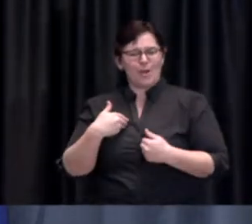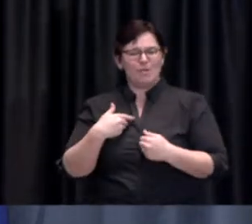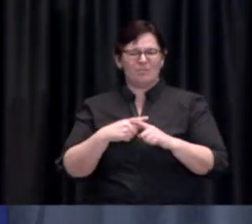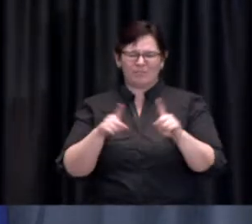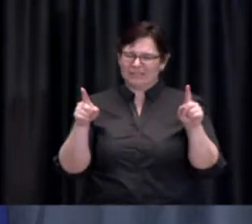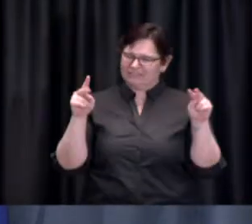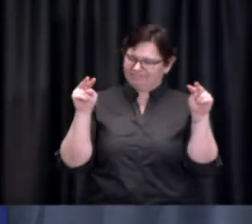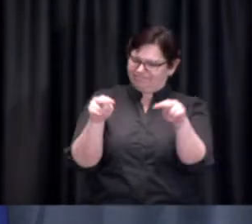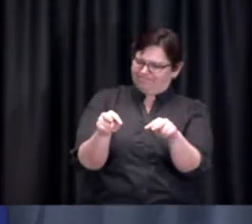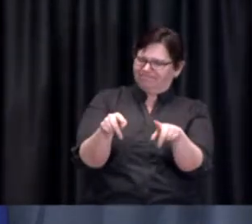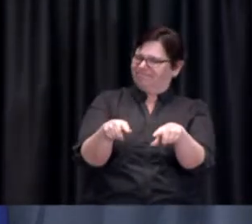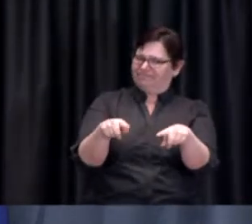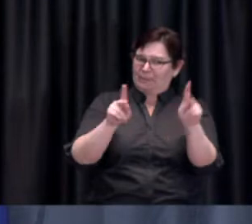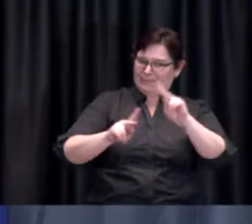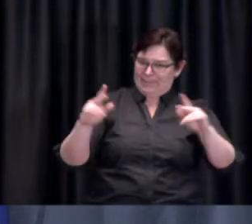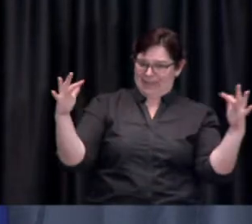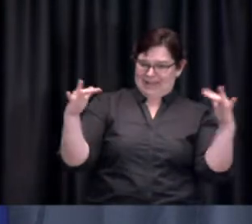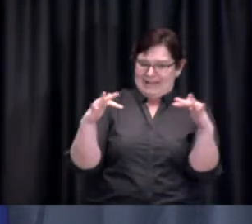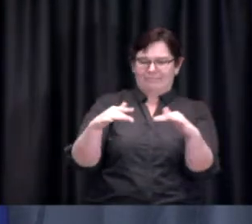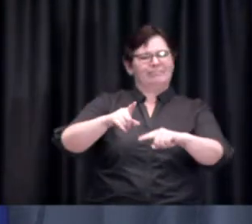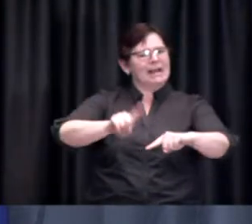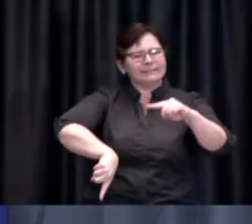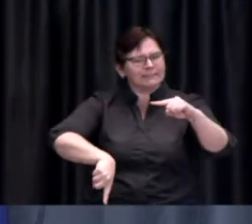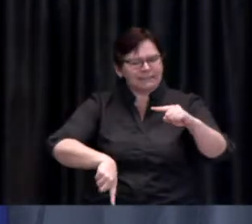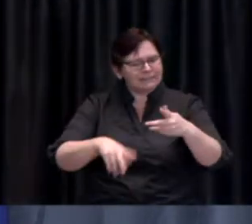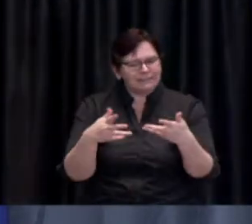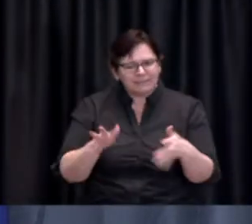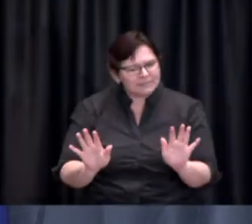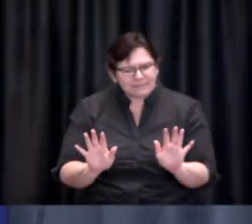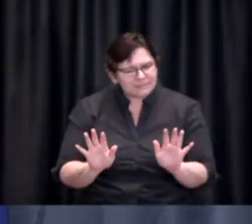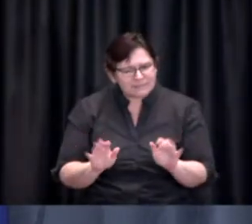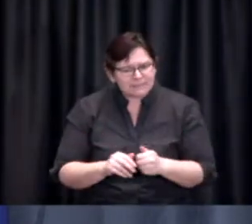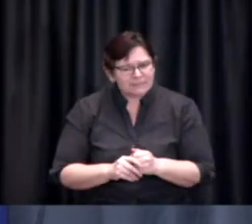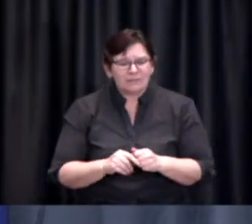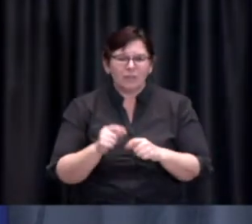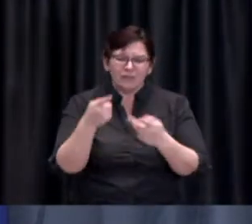I strongly encourage the business community and as many Toronto residents as possible